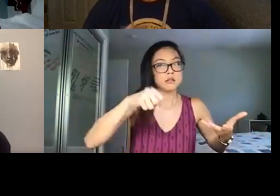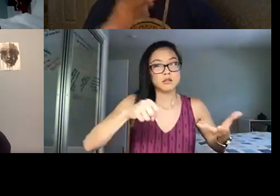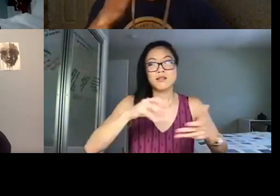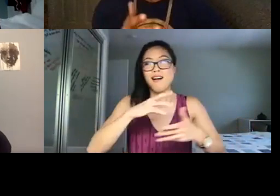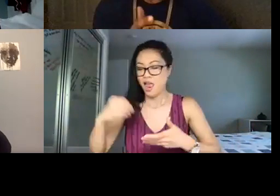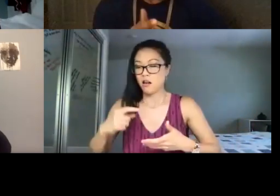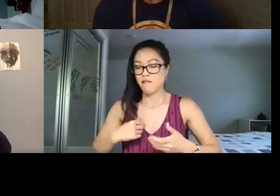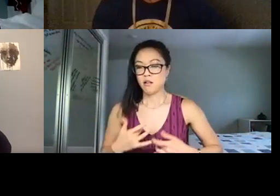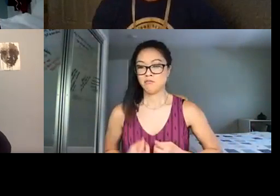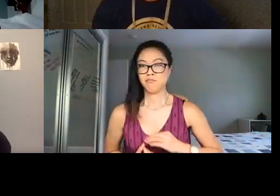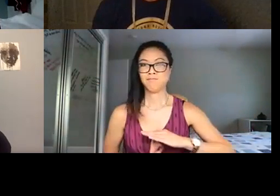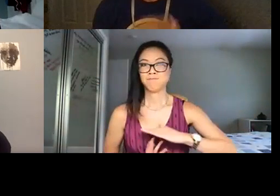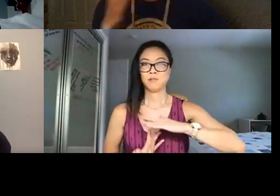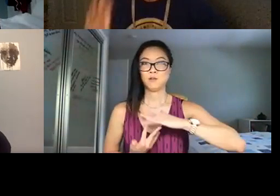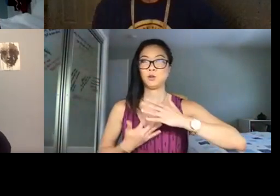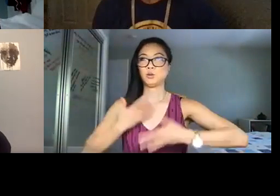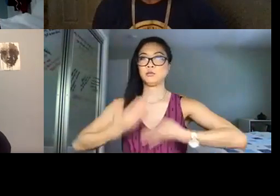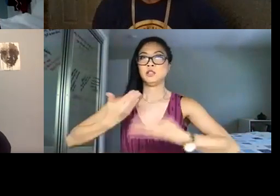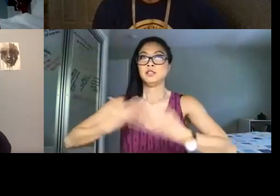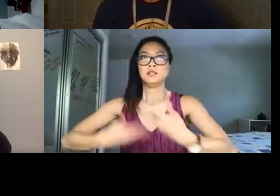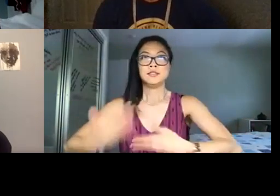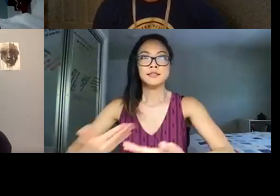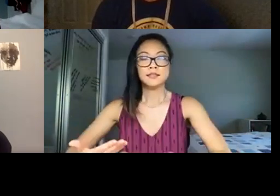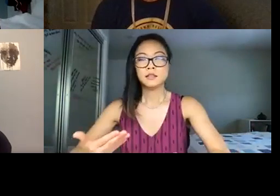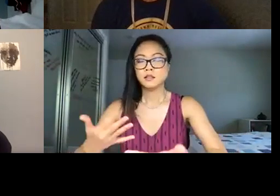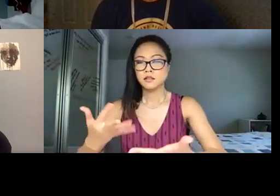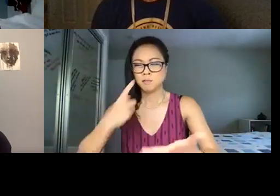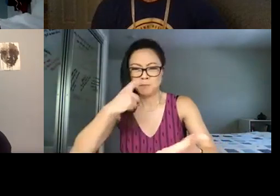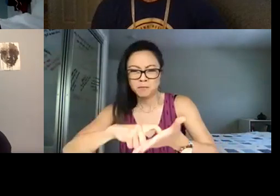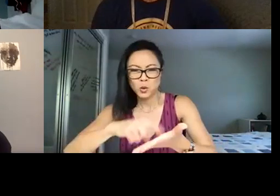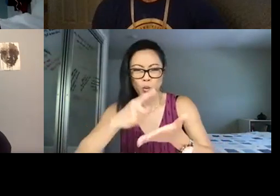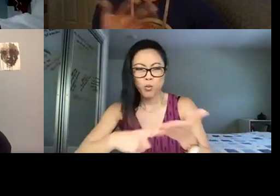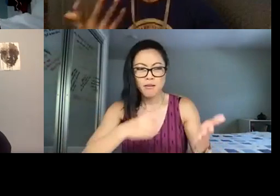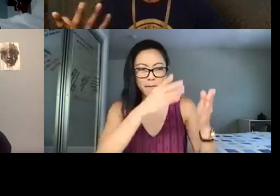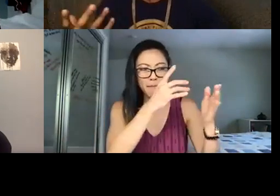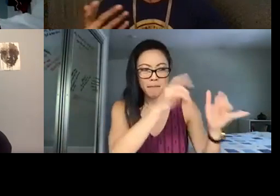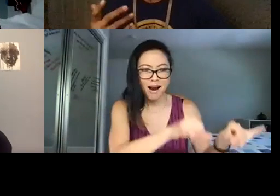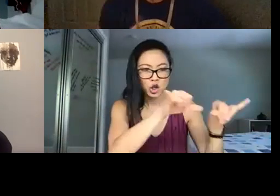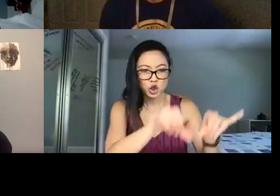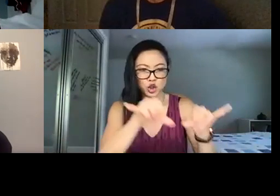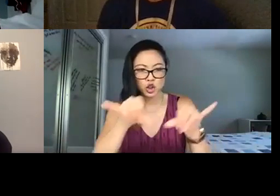What are the patterns that continuously happen? And to continue doing that work.